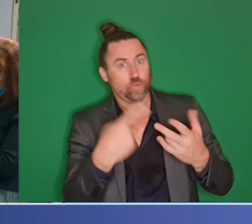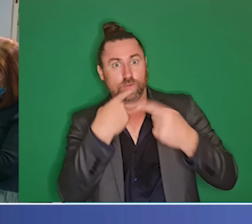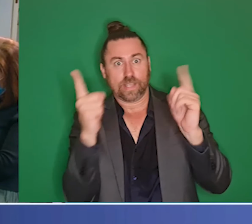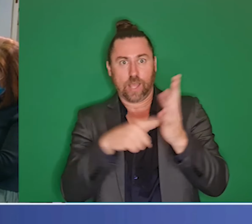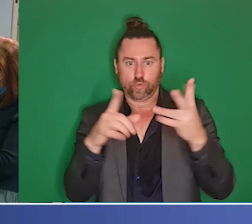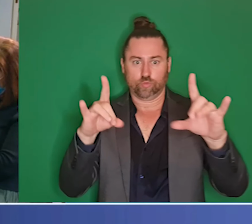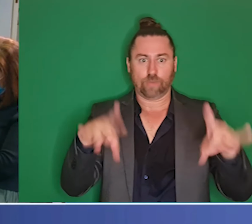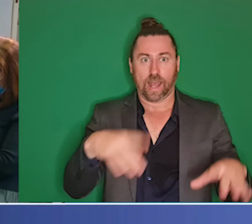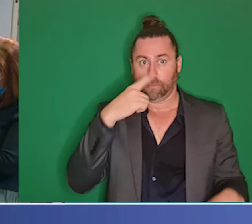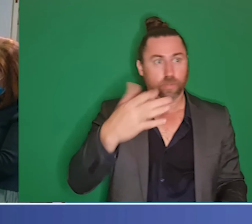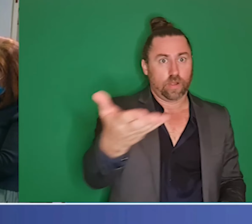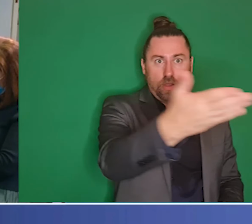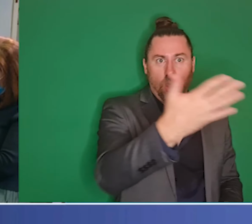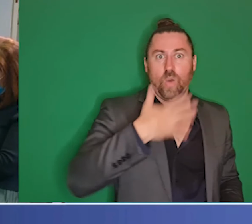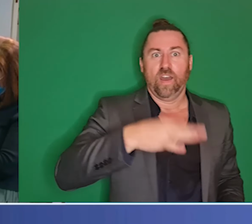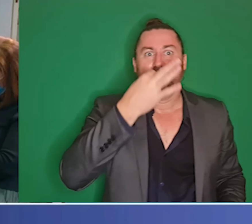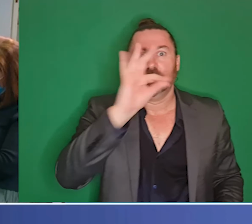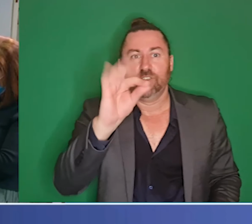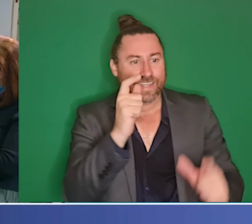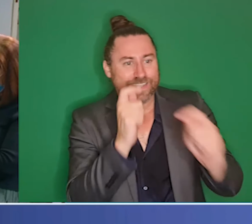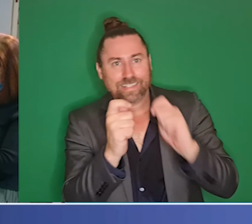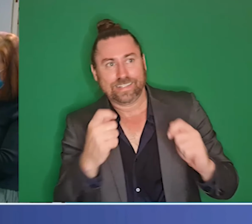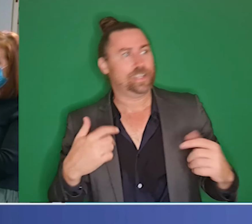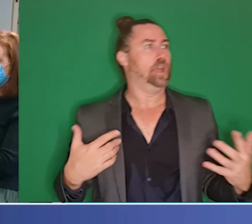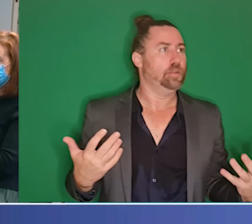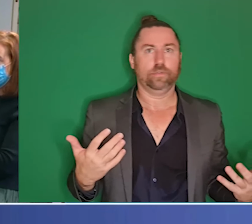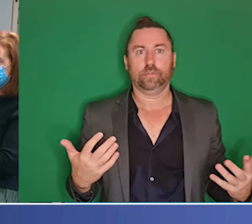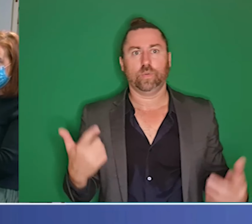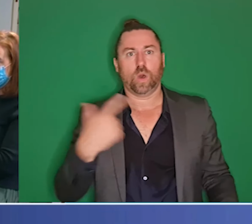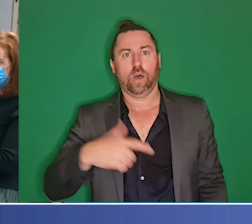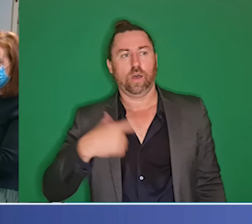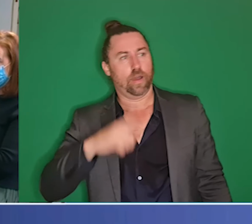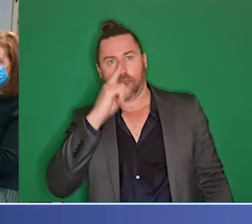who want free tests widely available to all? Why can't they have that?